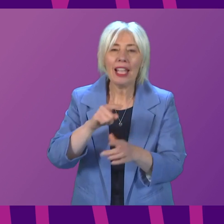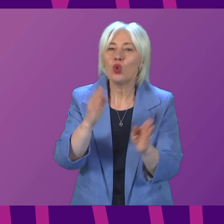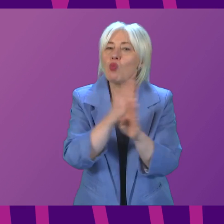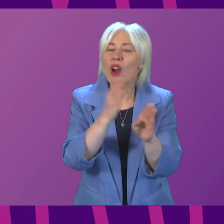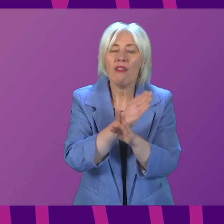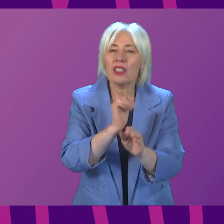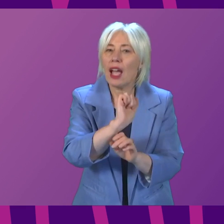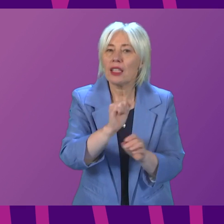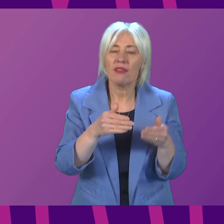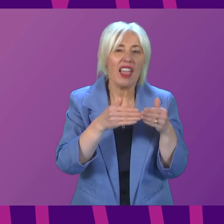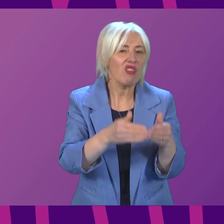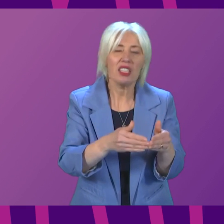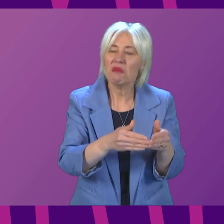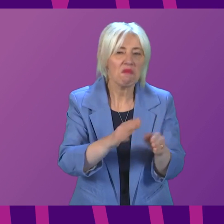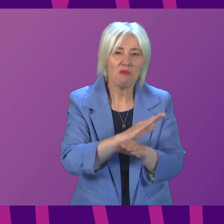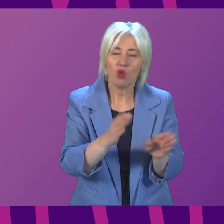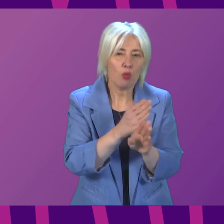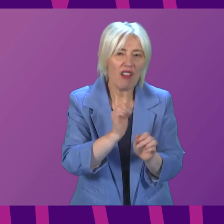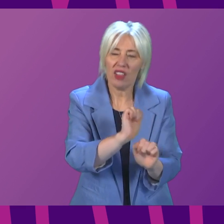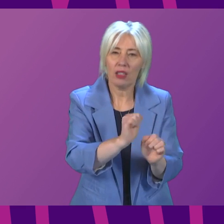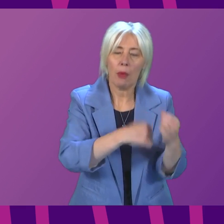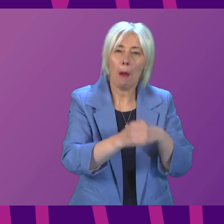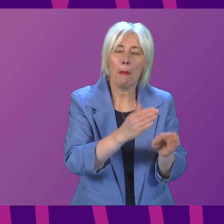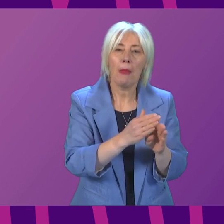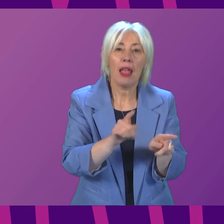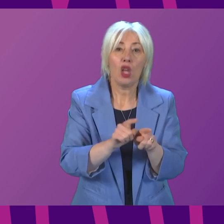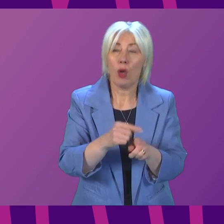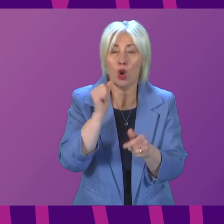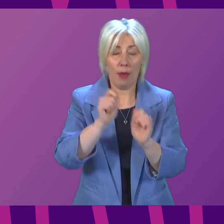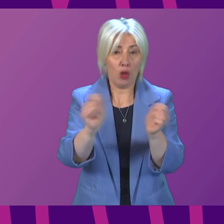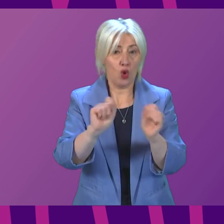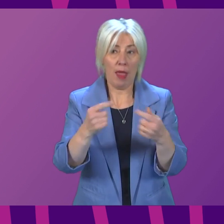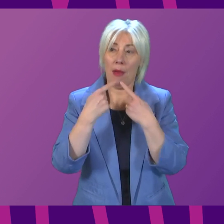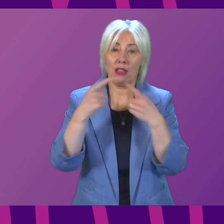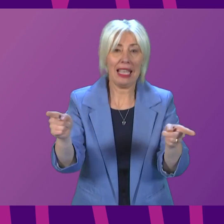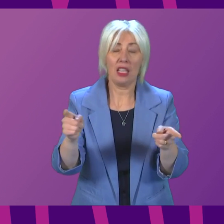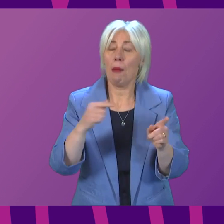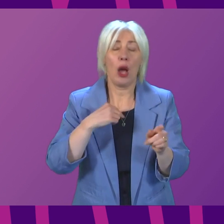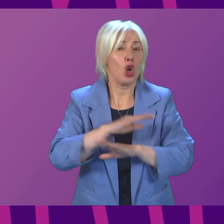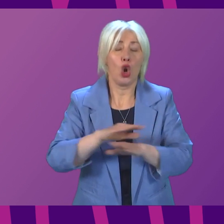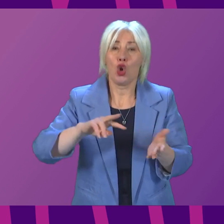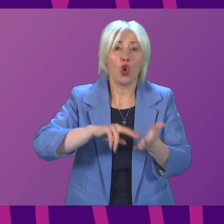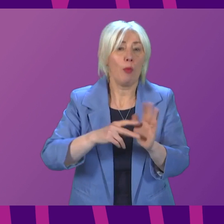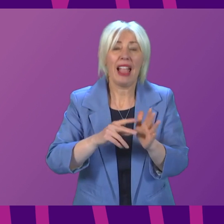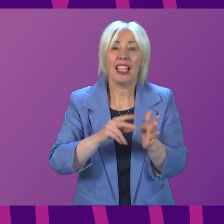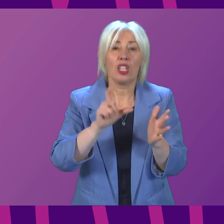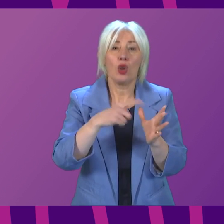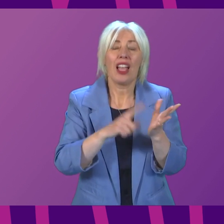service ferries and, contrary to concerns that have been expressed in recent press reports, we have no plans whatsoever to split up the CalMac Ferries network.